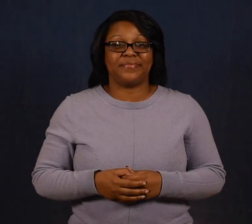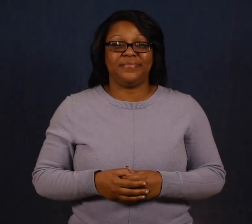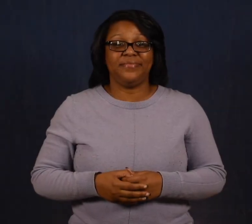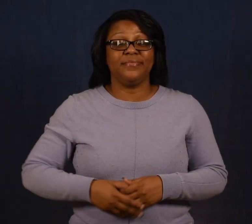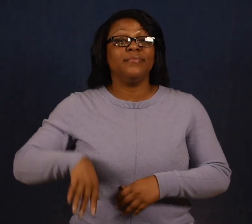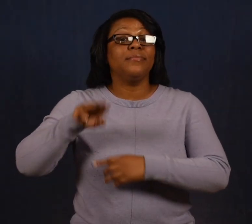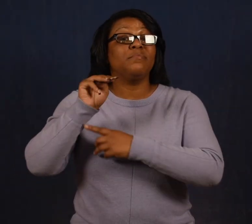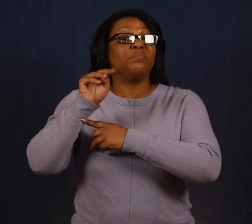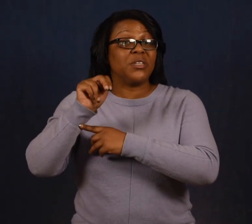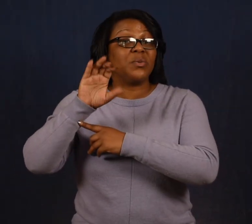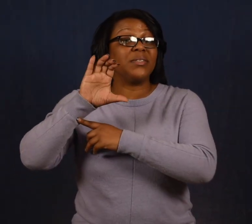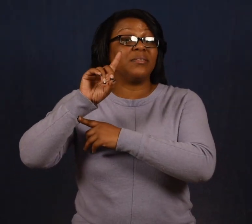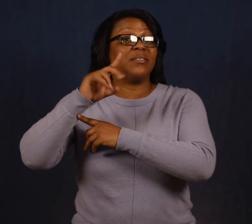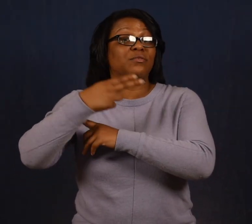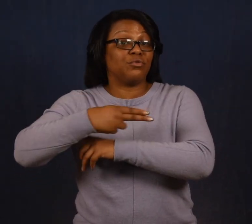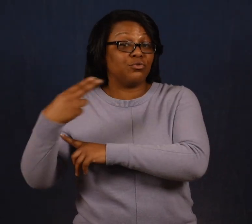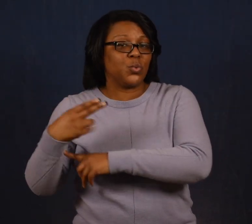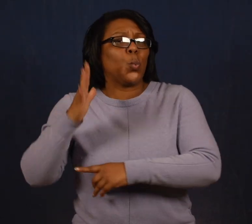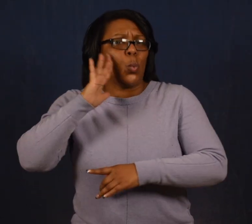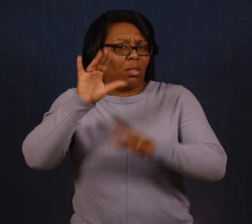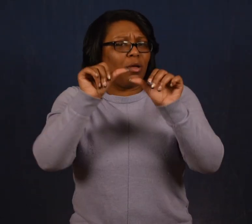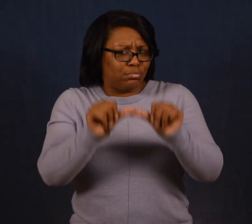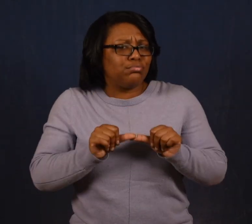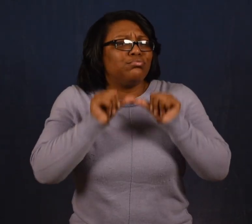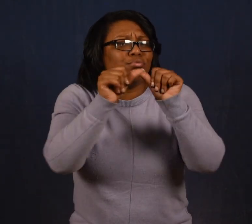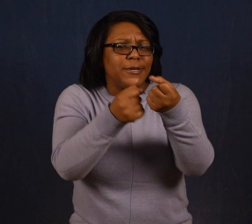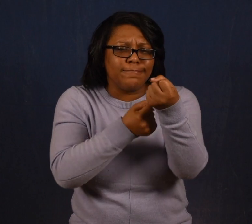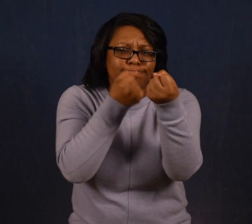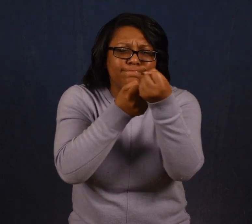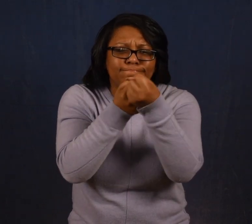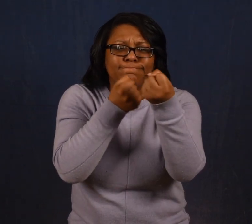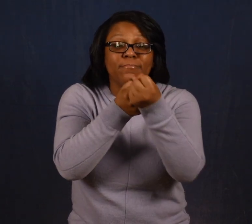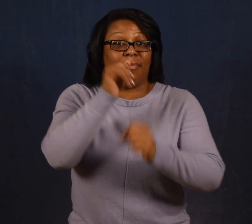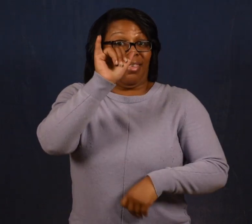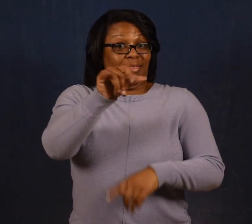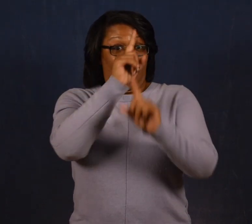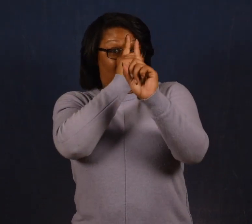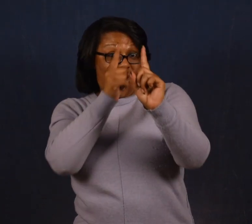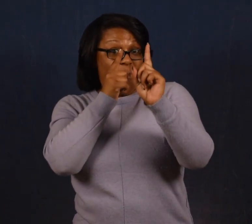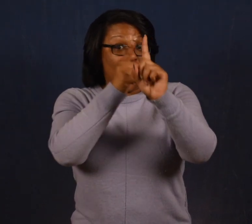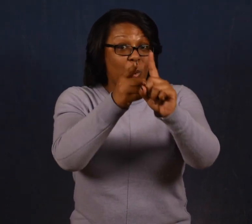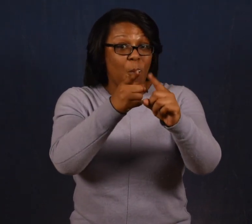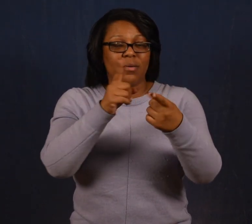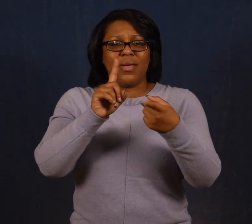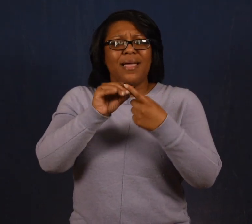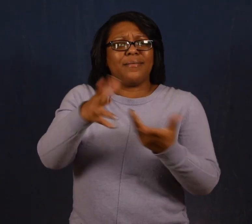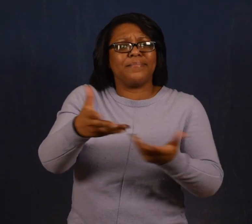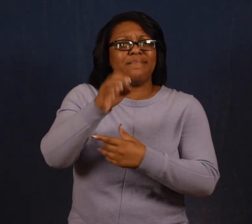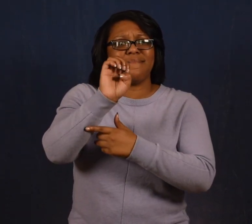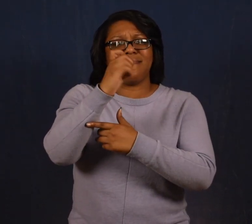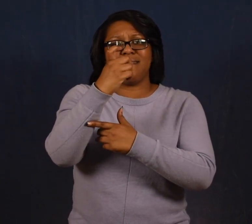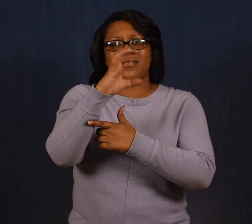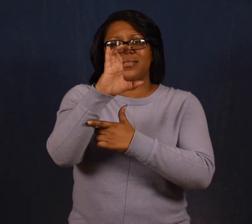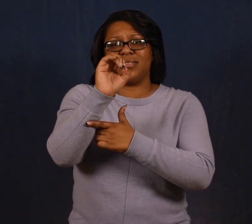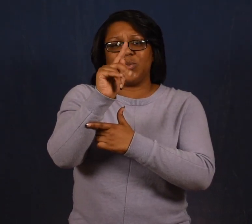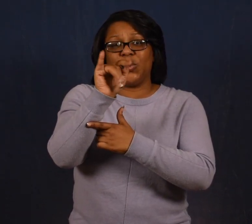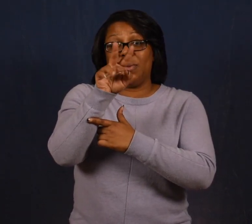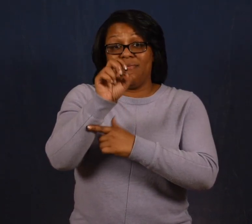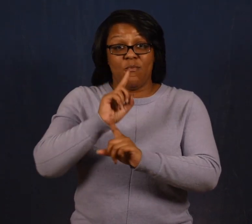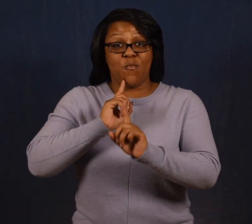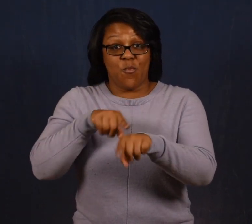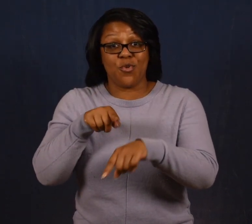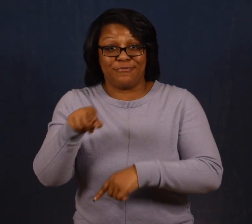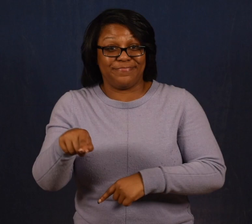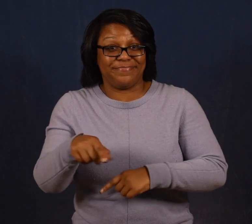MNCDHH will continue to support the goals in the executive order.